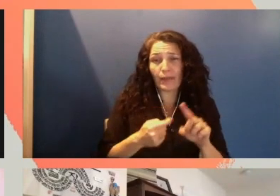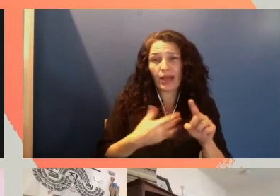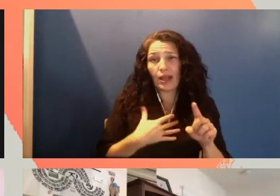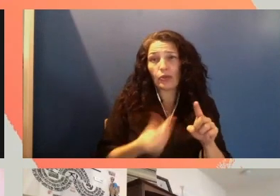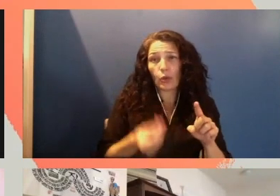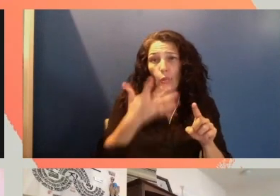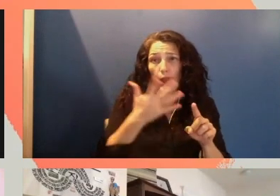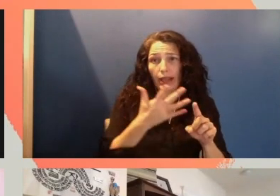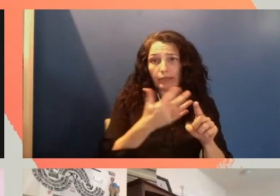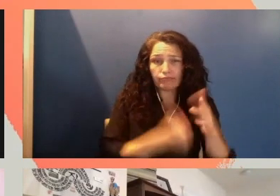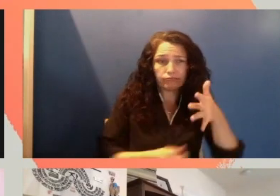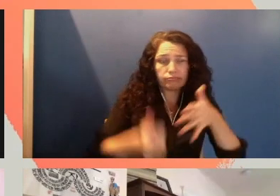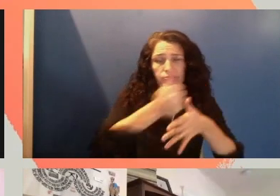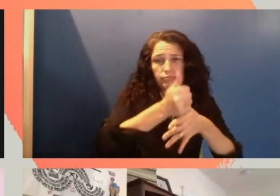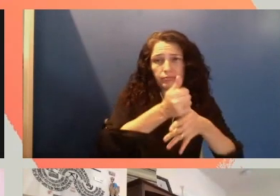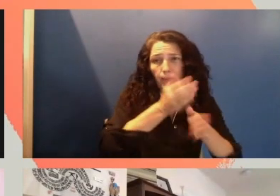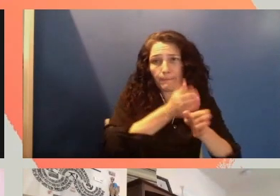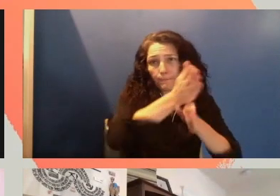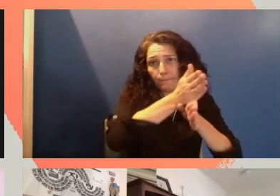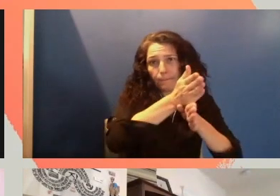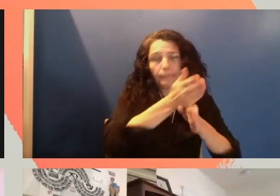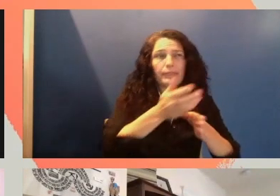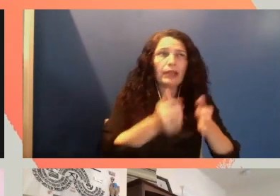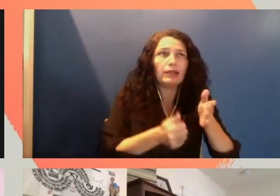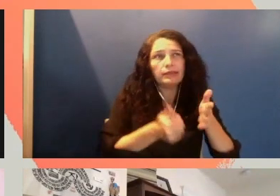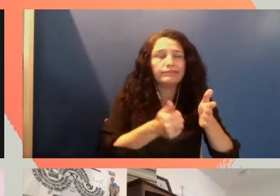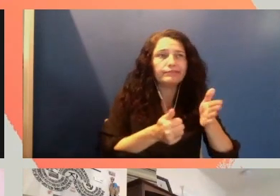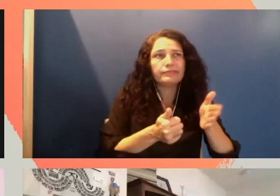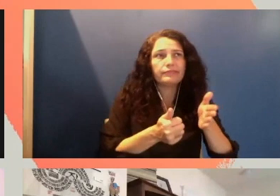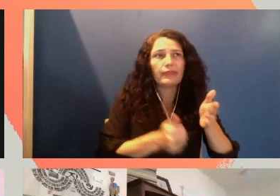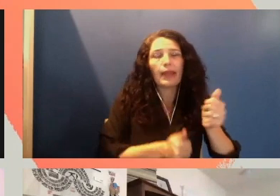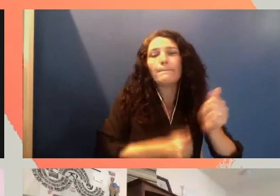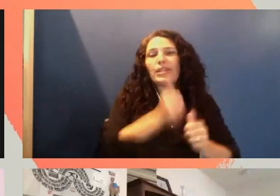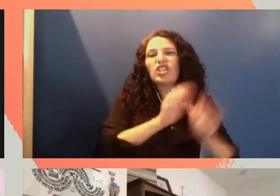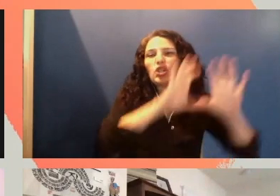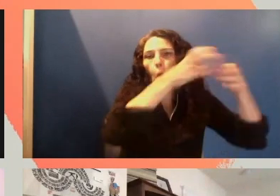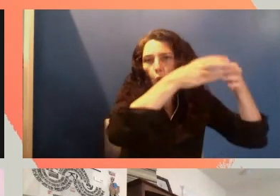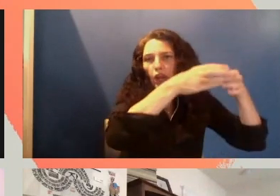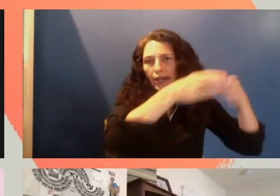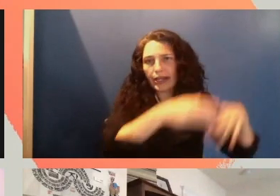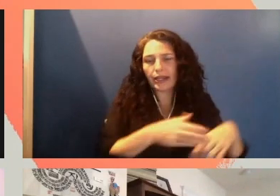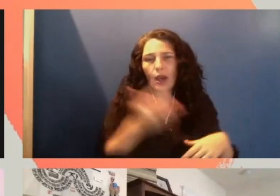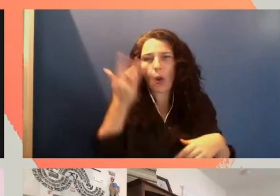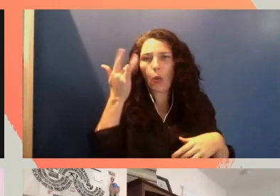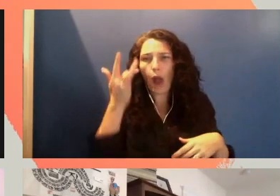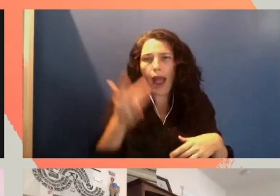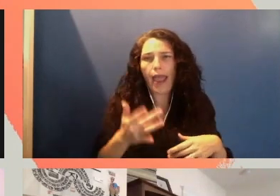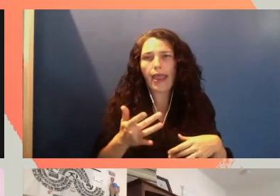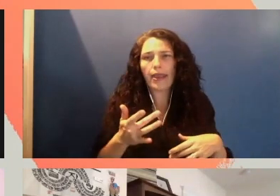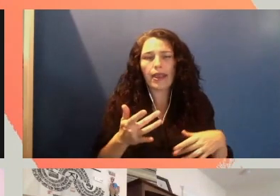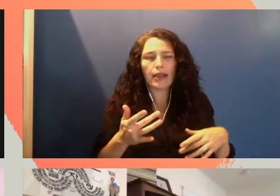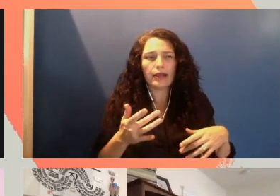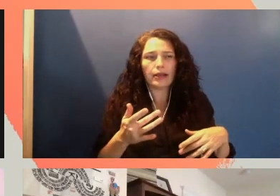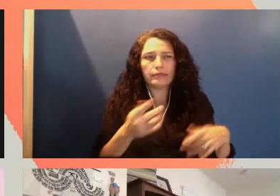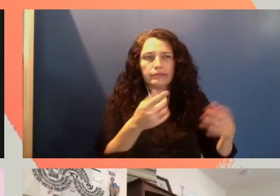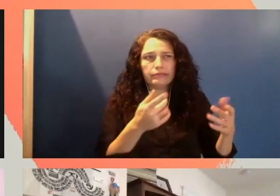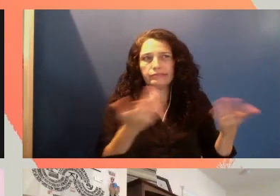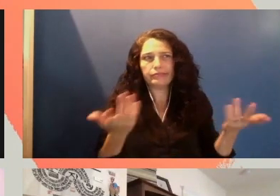you will give them what they need, but when we're coming with something, we are given the same space to mess up